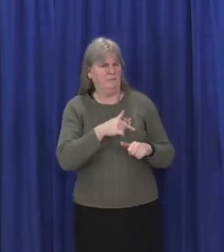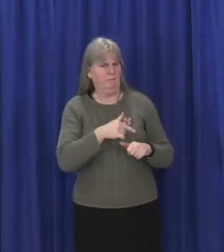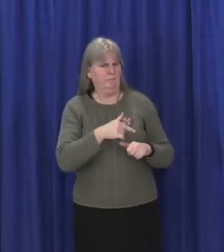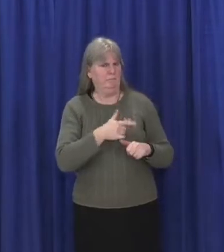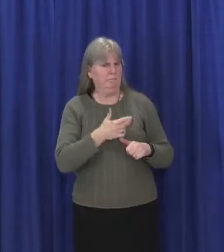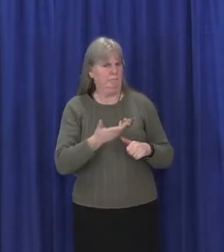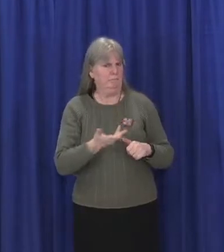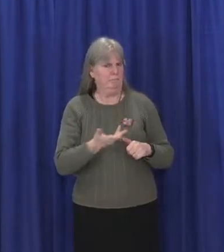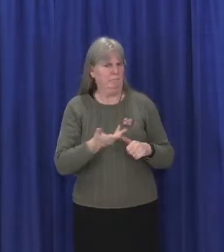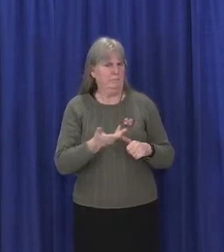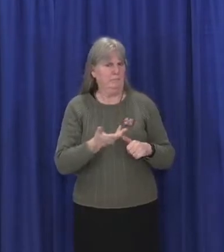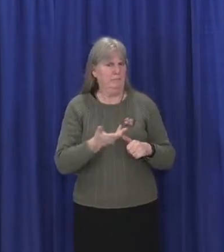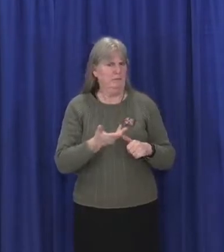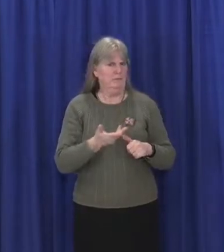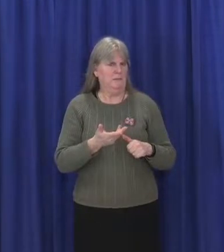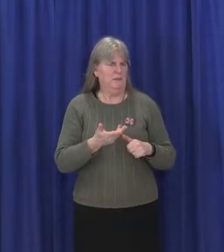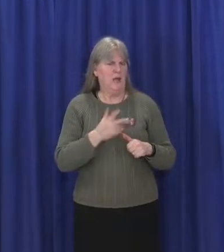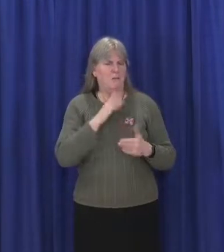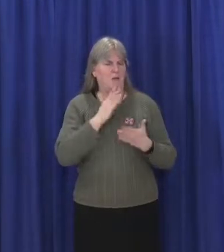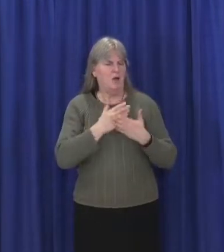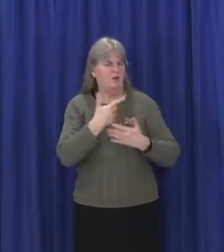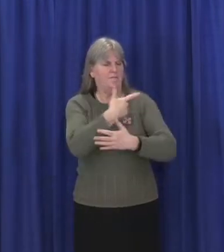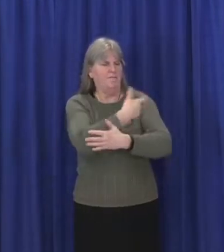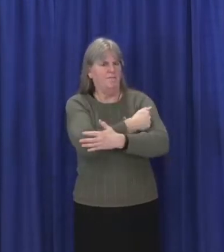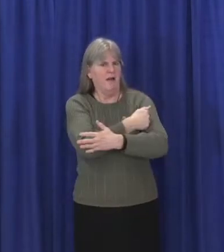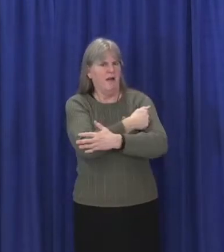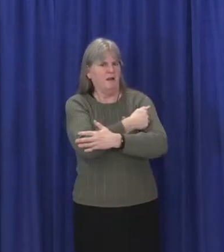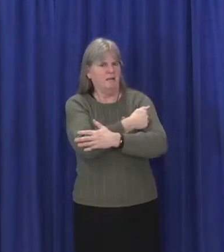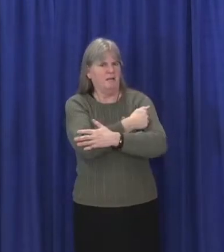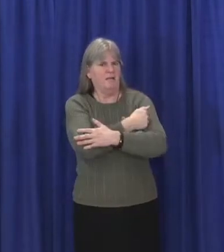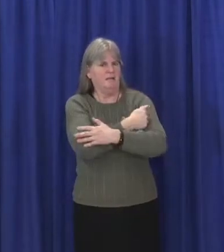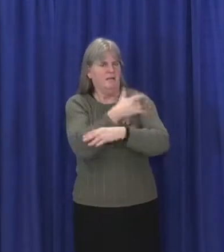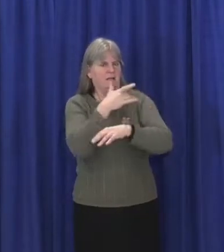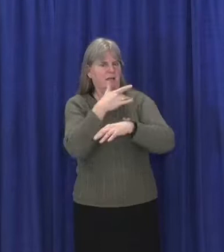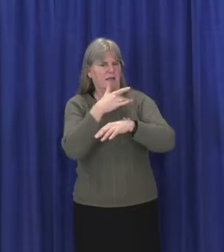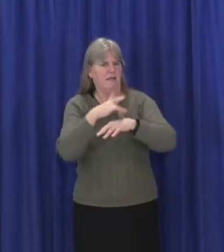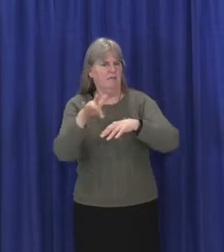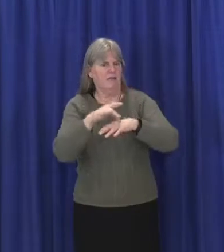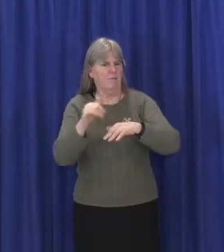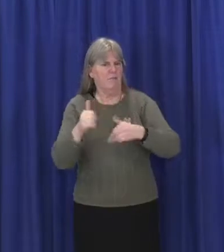vaccine appointments will open up-- more vaccine appointments will open up for kids.